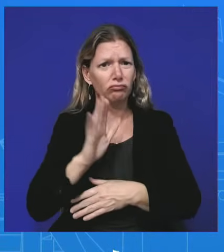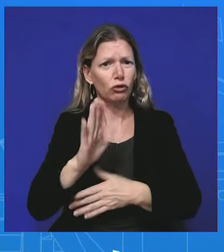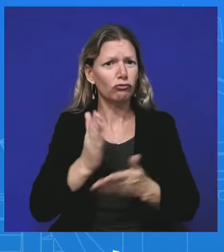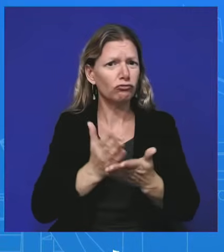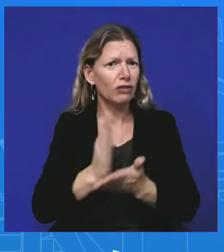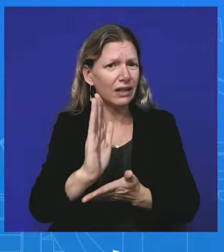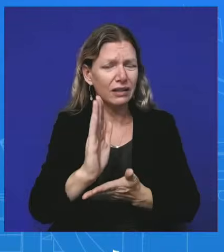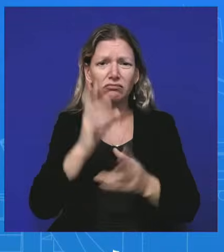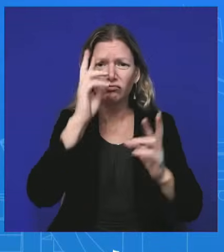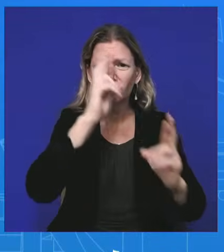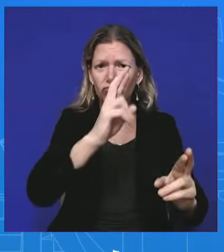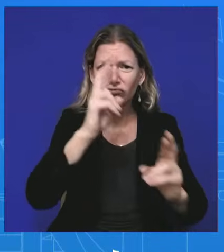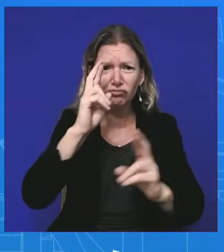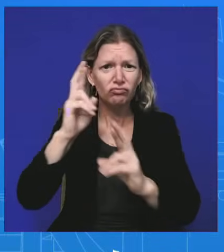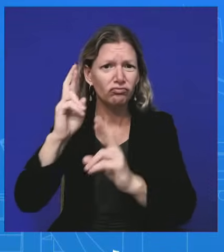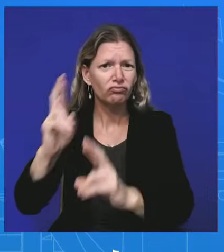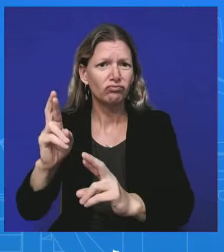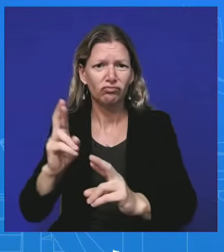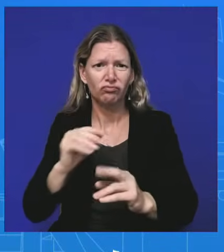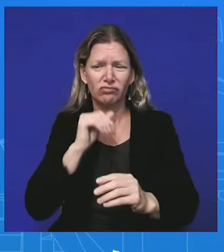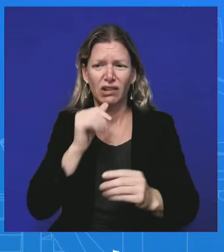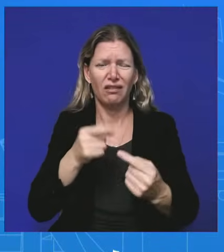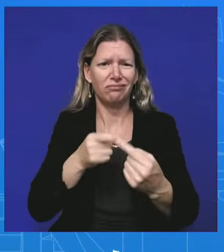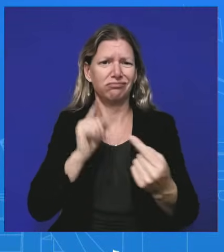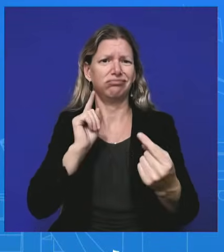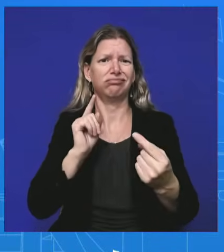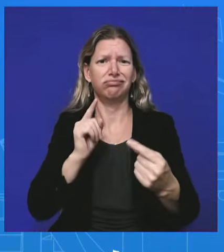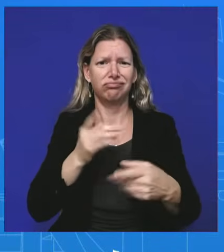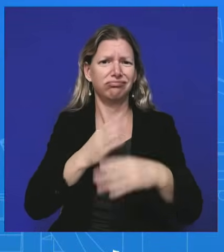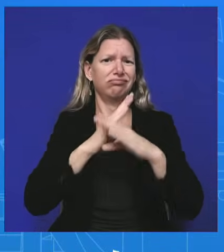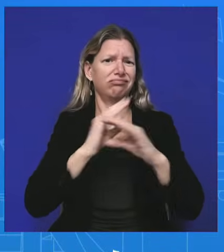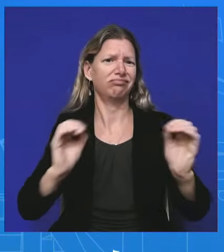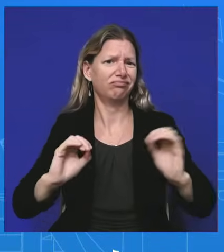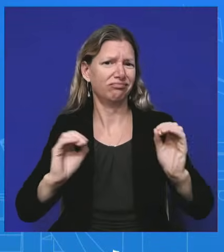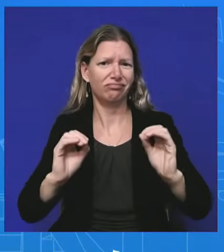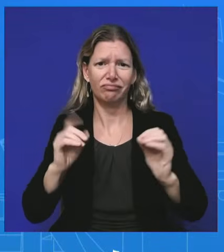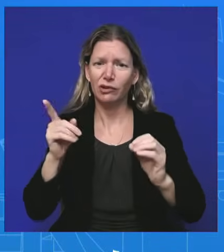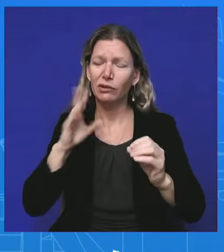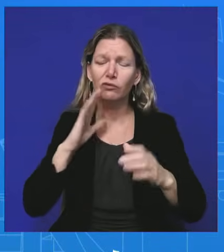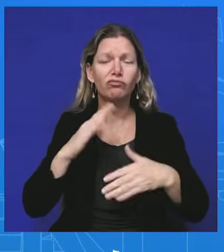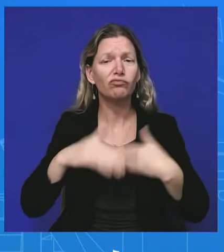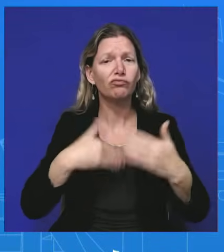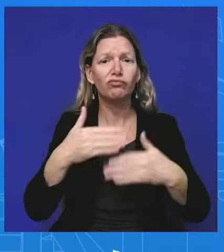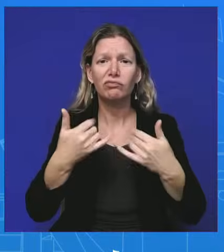that he goes forward to do, including on Sunday. He will respect the peaceful protesters.